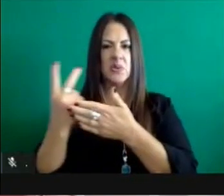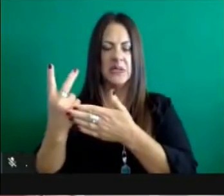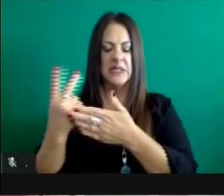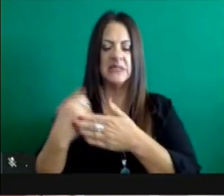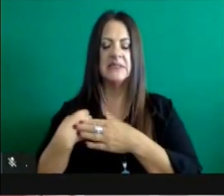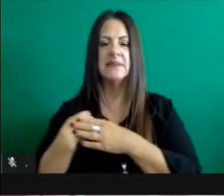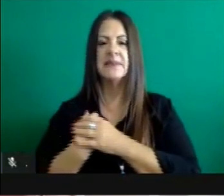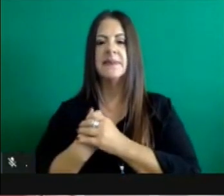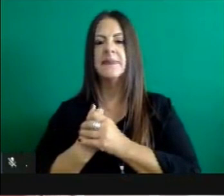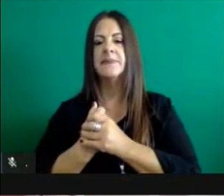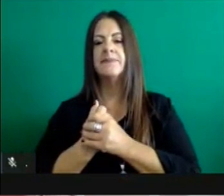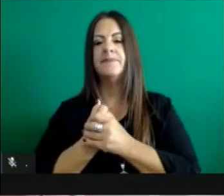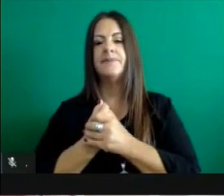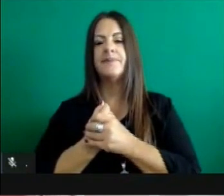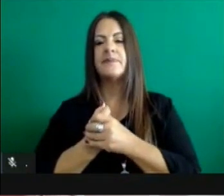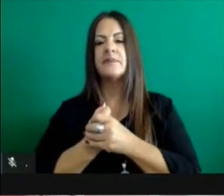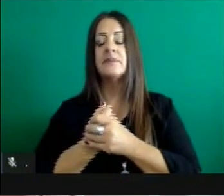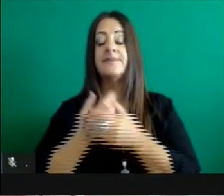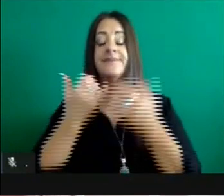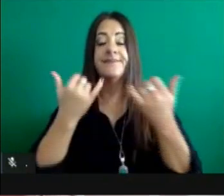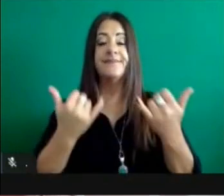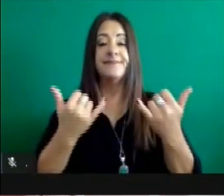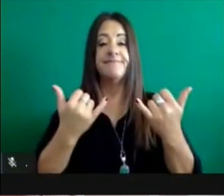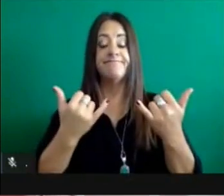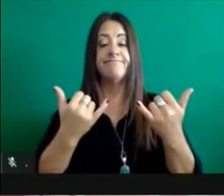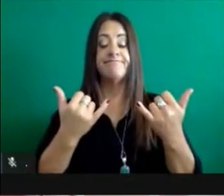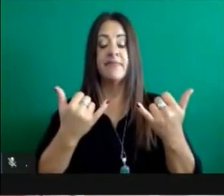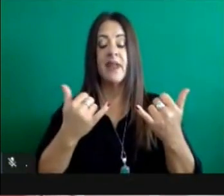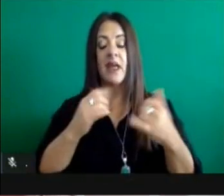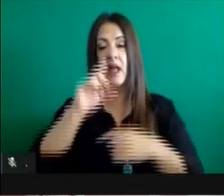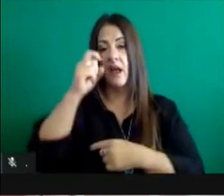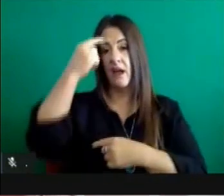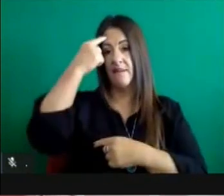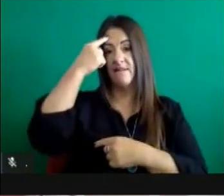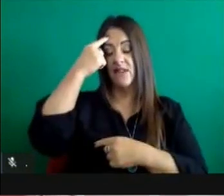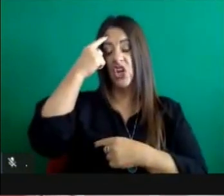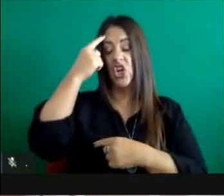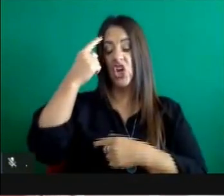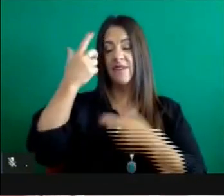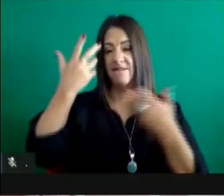HAVE SEEN A NEARLY 70%, 67.8% INCREASE IN ICU-TRAN22 HOSPITALIZATIONS OVER THE LAST 14 DAYS.